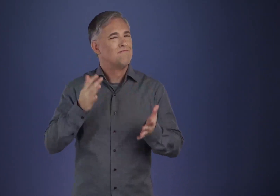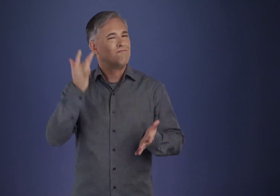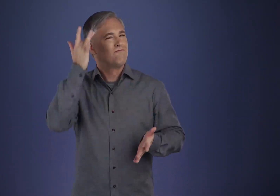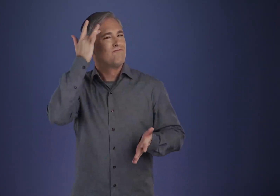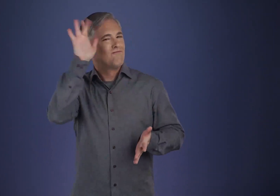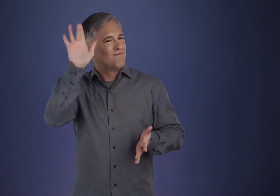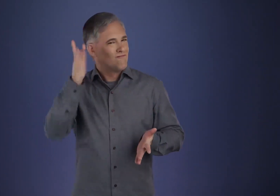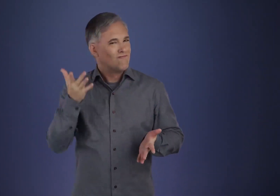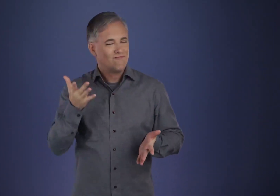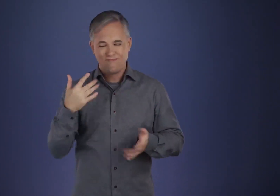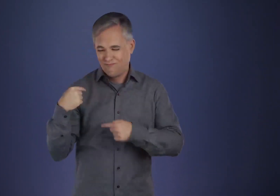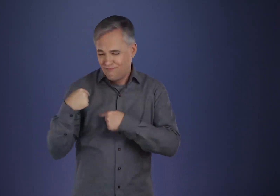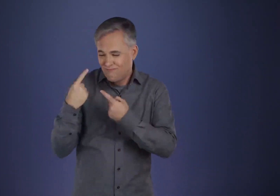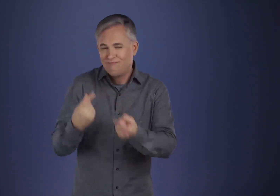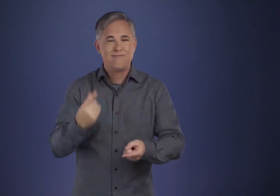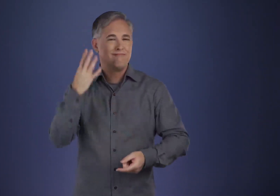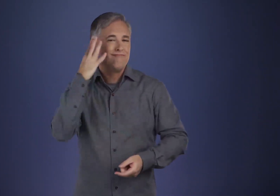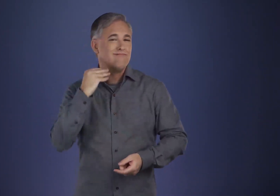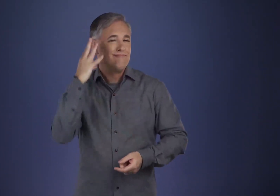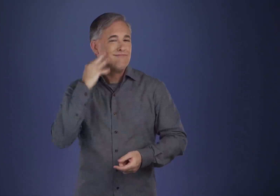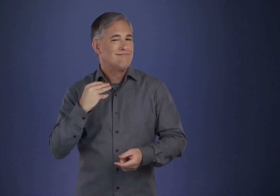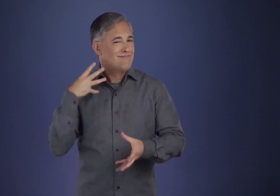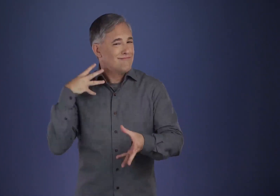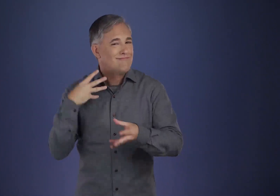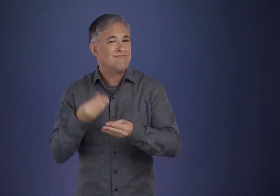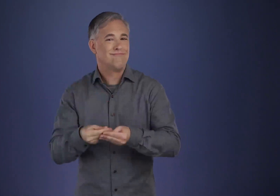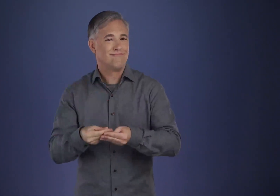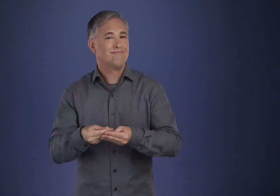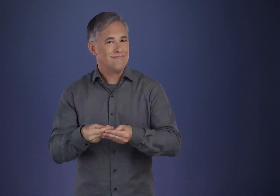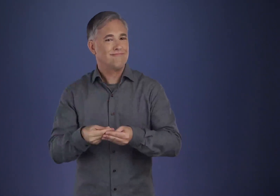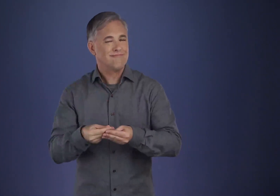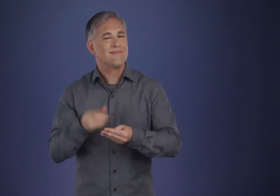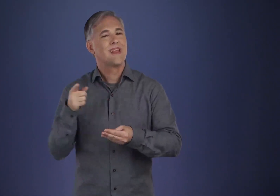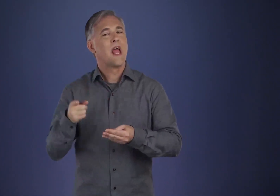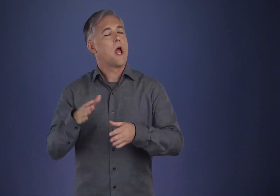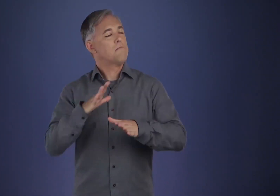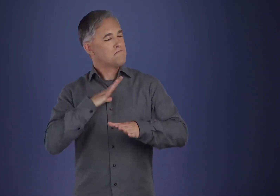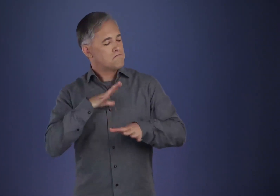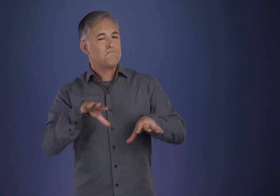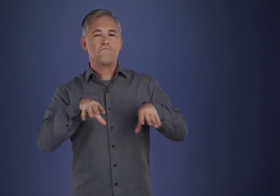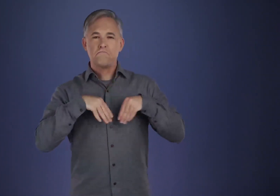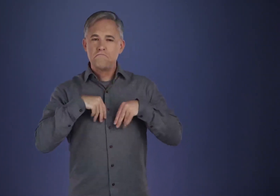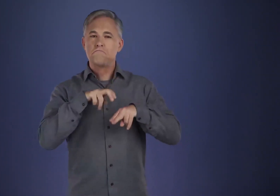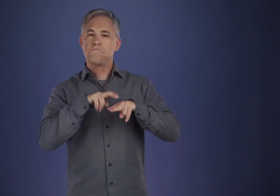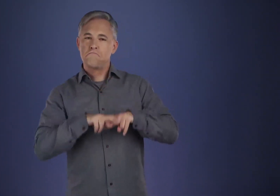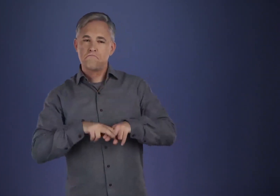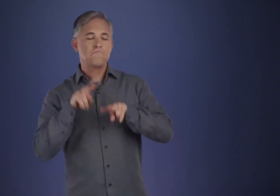is sound, and who is willing to sit quietly on the sidelines patiently awaiting developments.